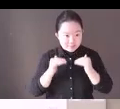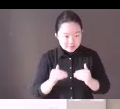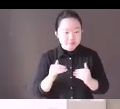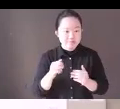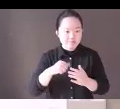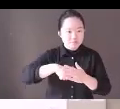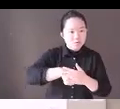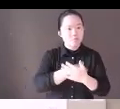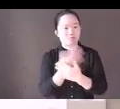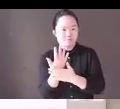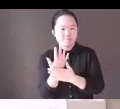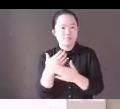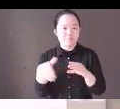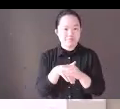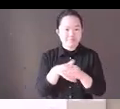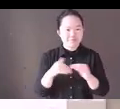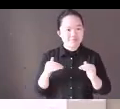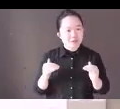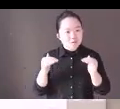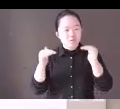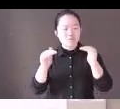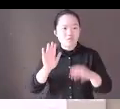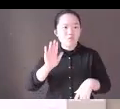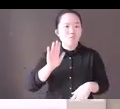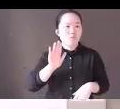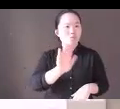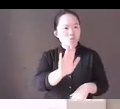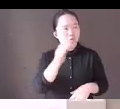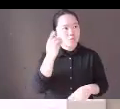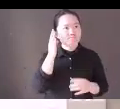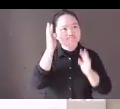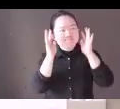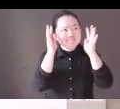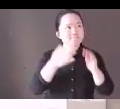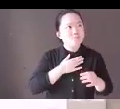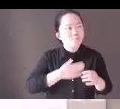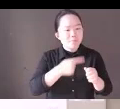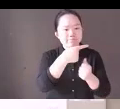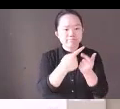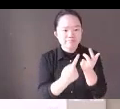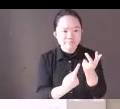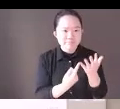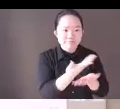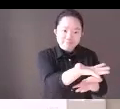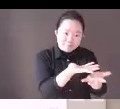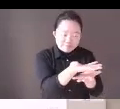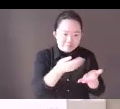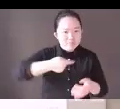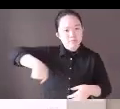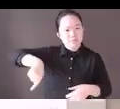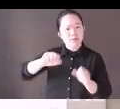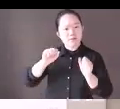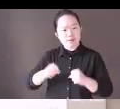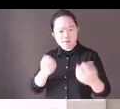discussing what they would like IAP to do for them and their organizations in the upcoming uh days so